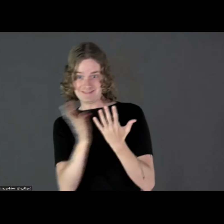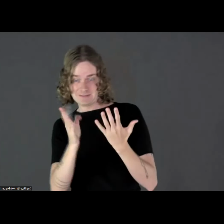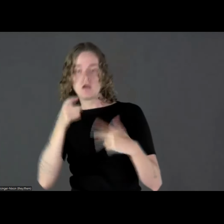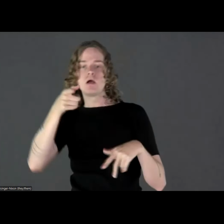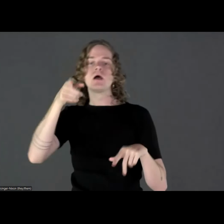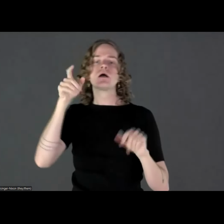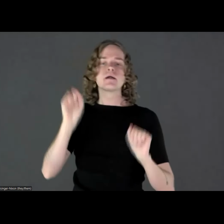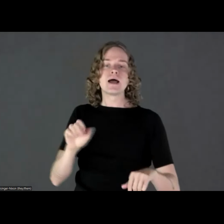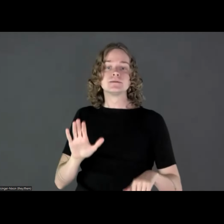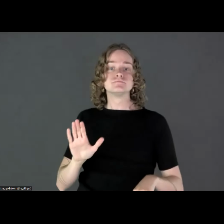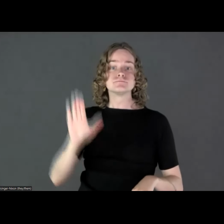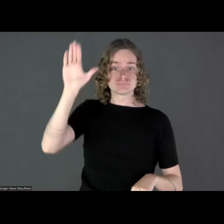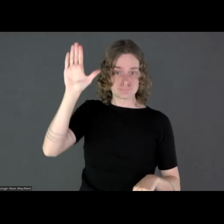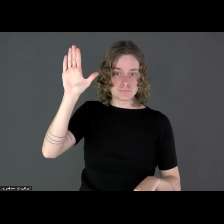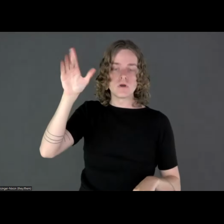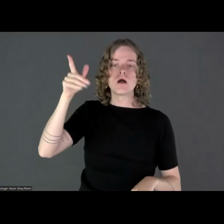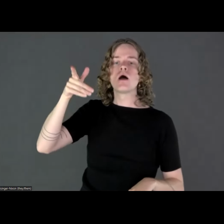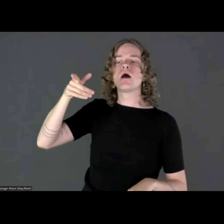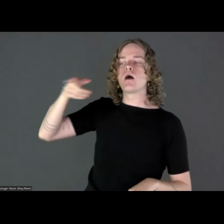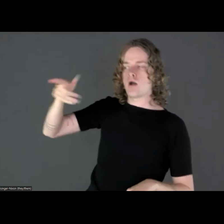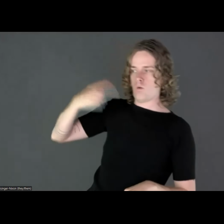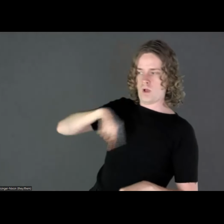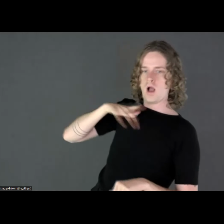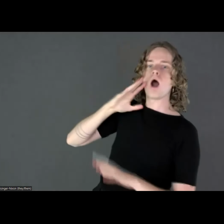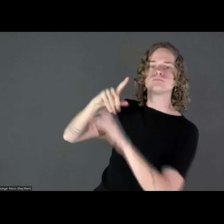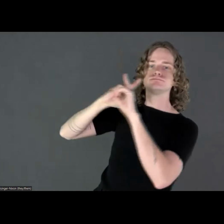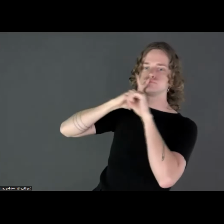Okay. So session today is divided into three main parts